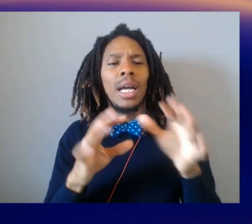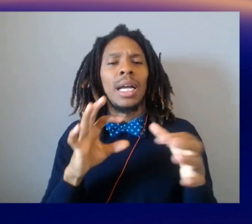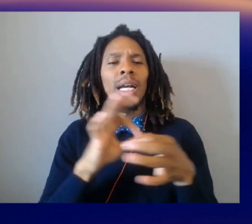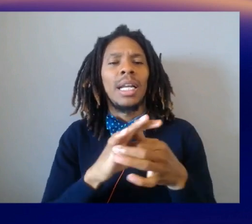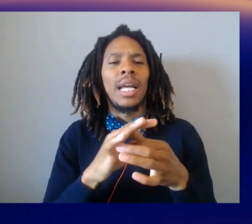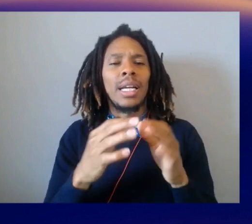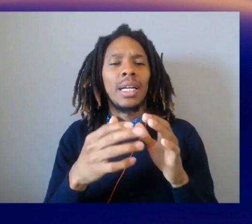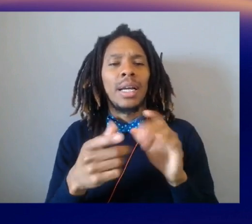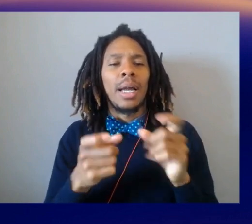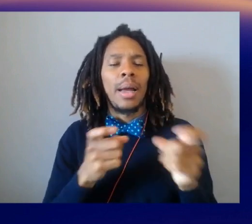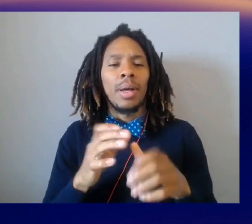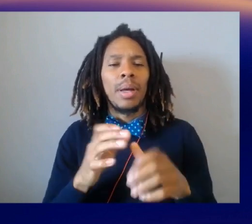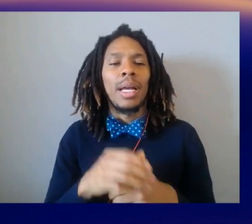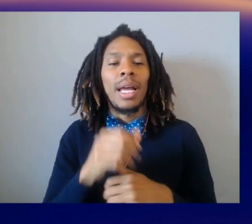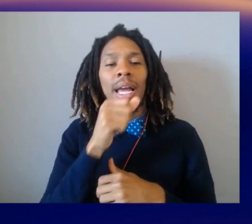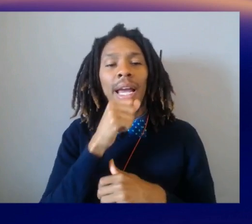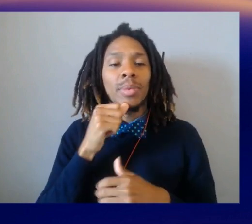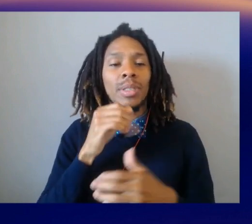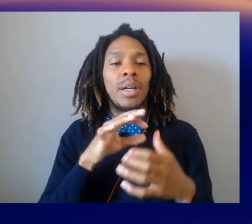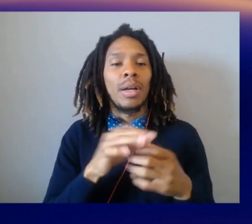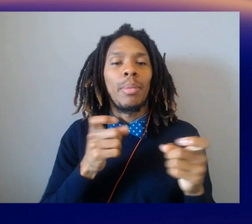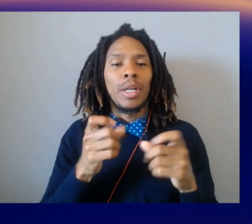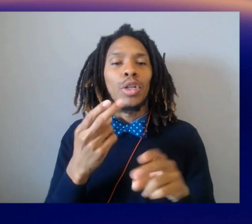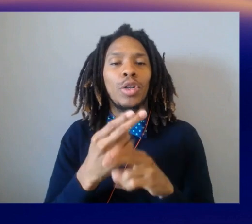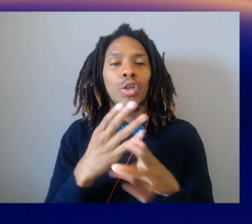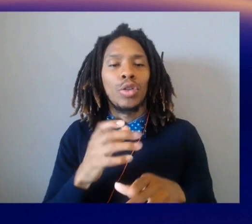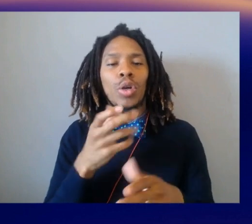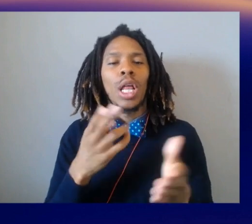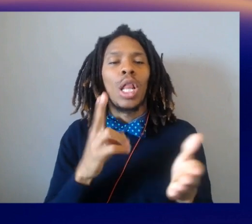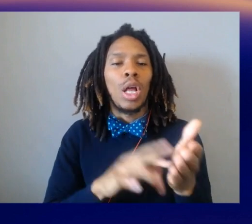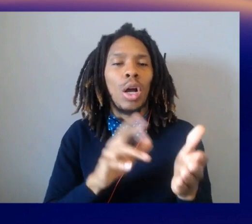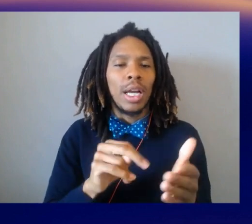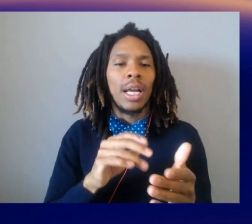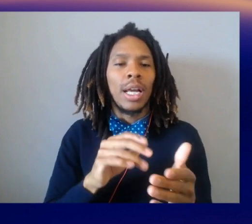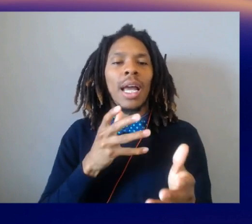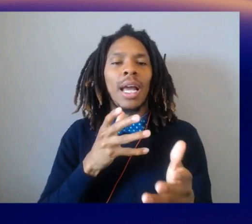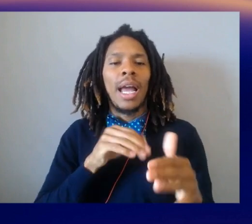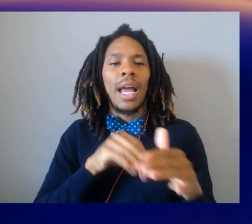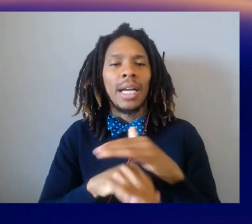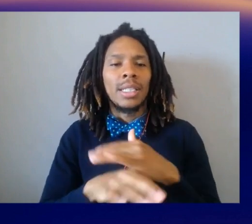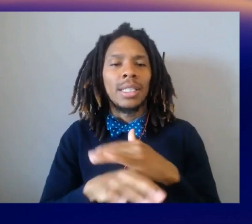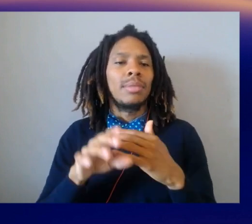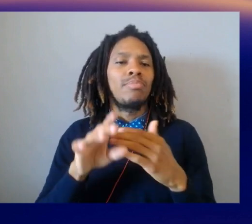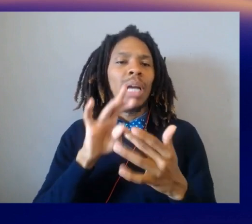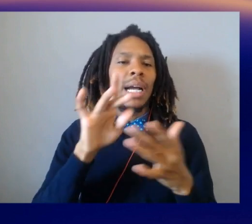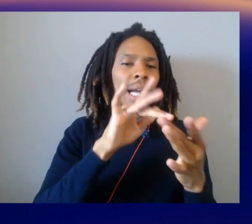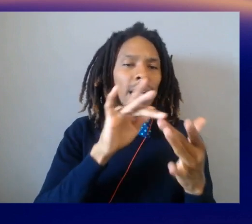the users that can log in and act as contact center agents. But this could very well be active directory